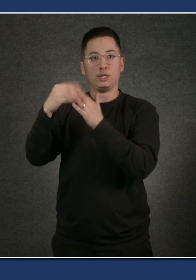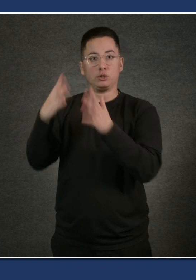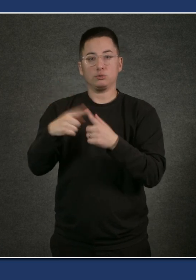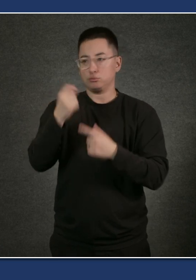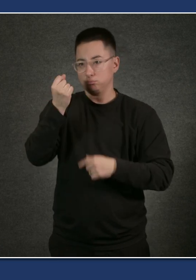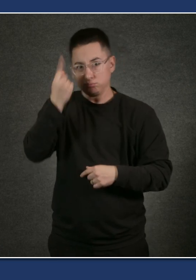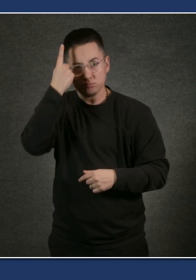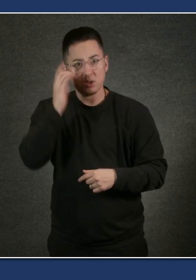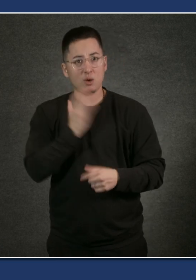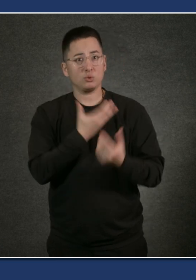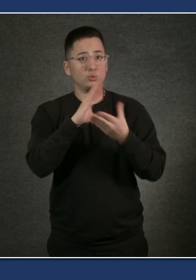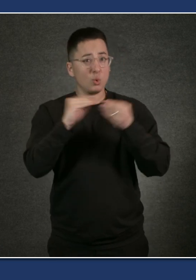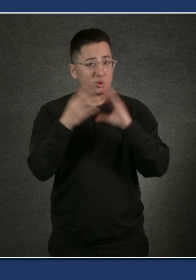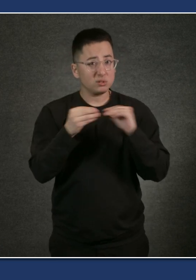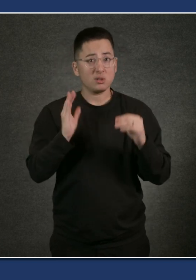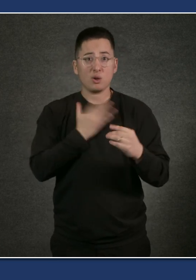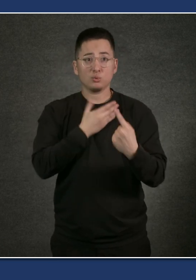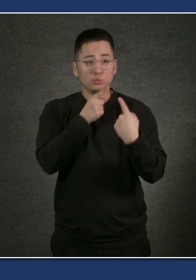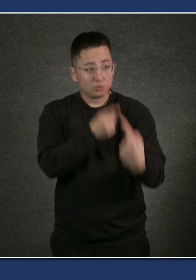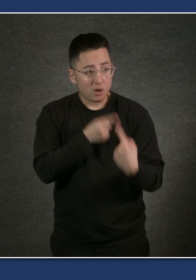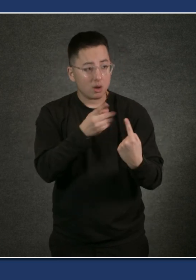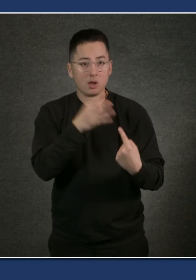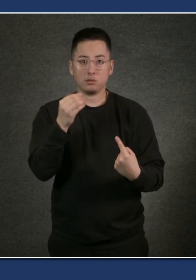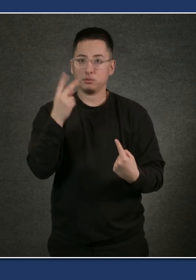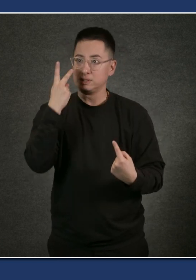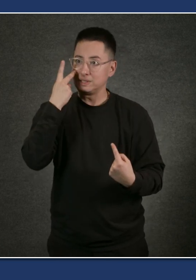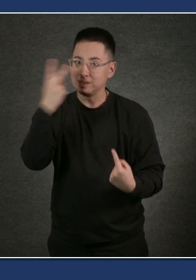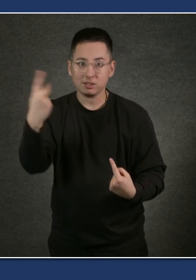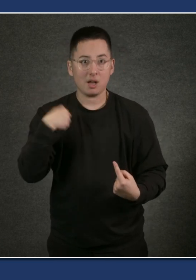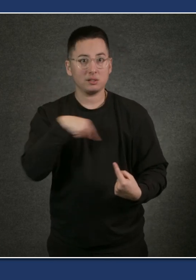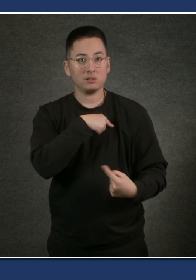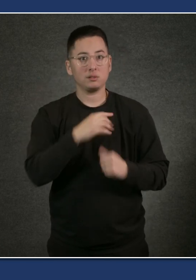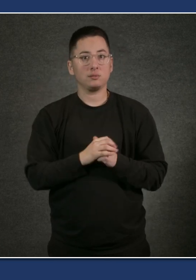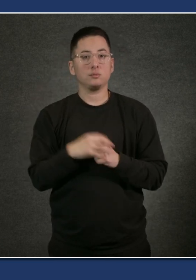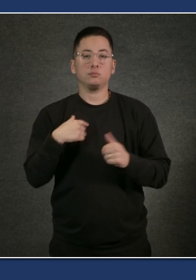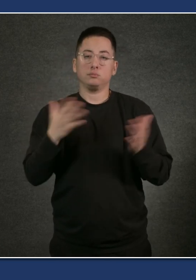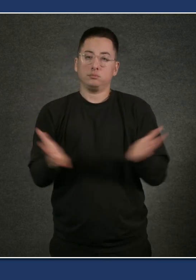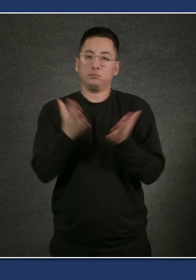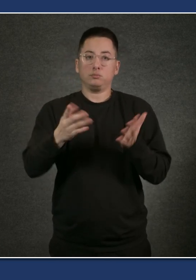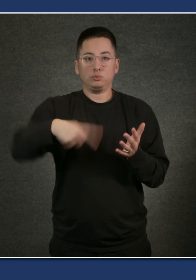I encourage each and every one of you to reach out and meet directly with your elected officials,